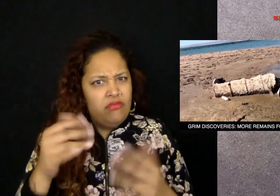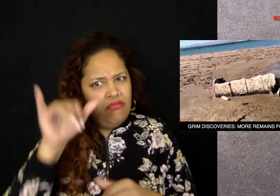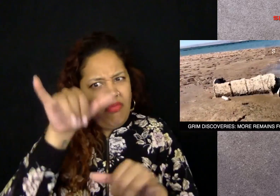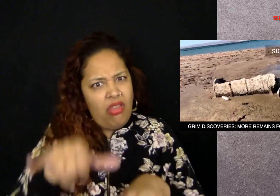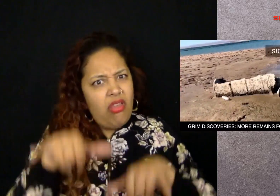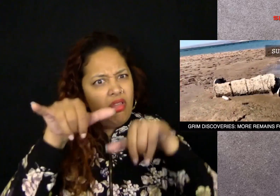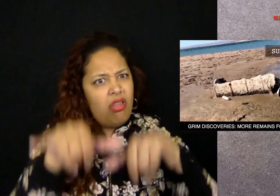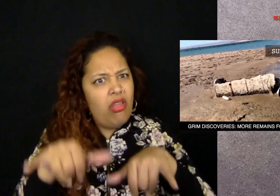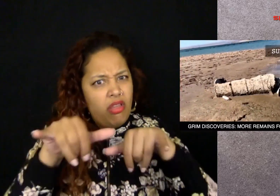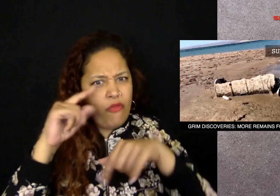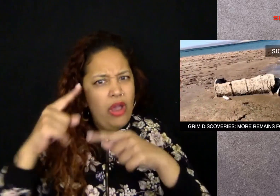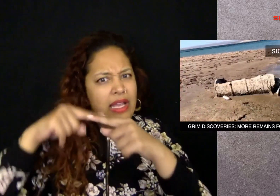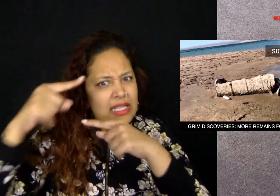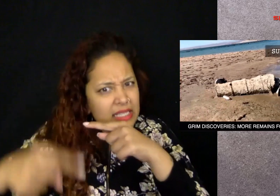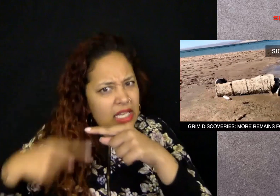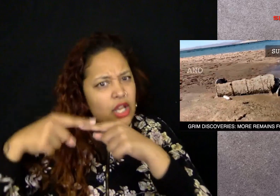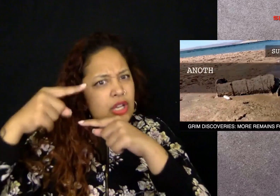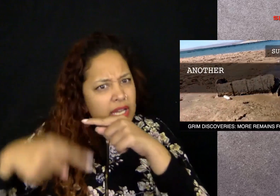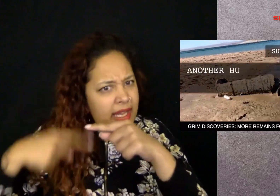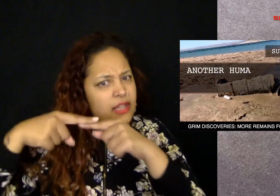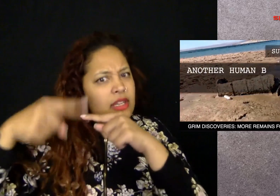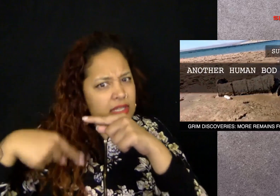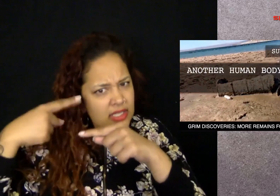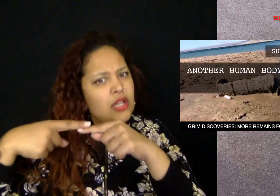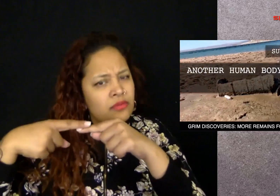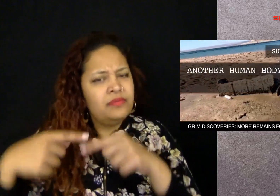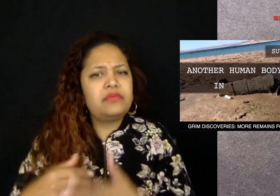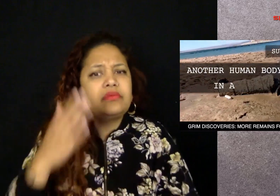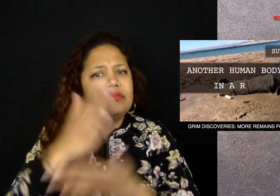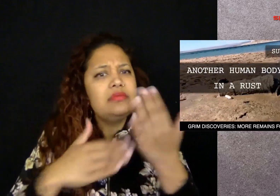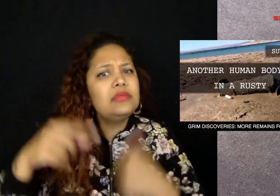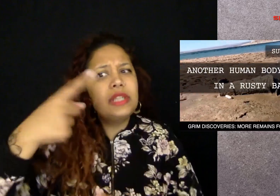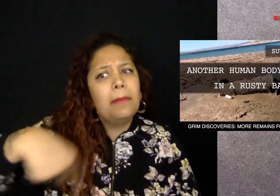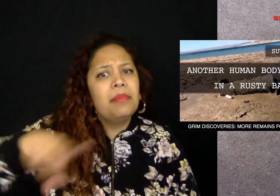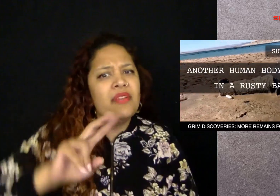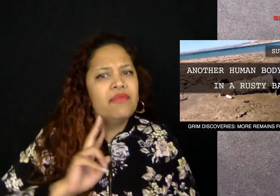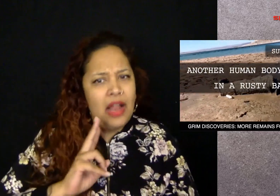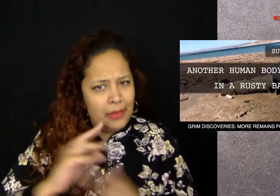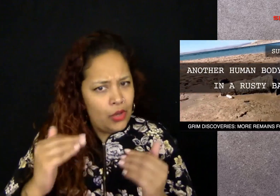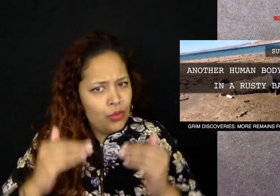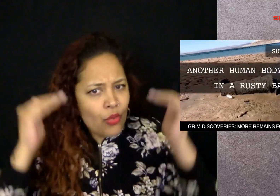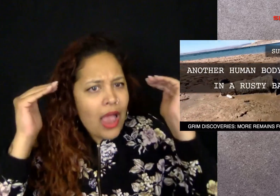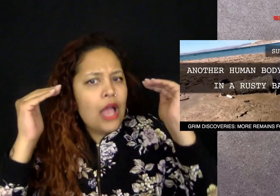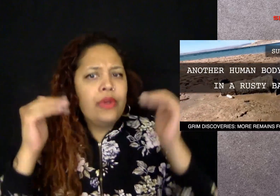shore authority say evidence from the scene indicate the bodies had been in the lake for